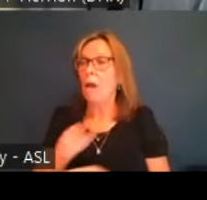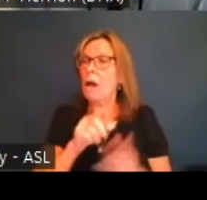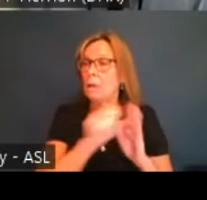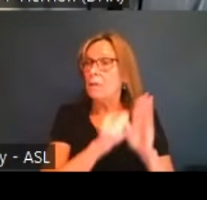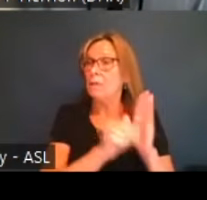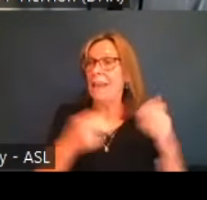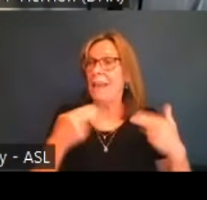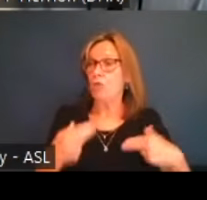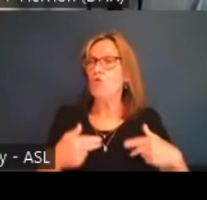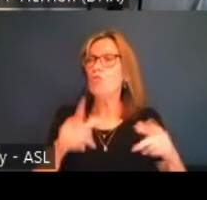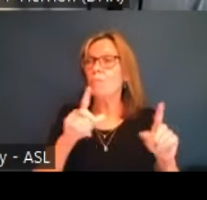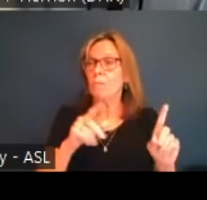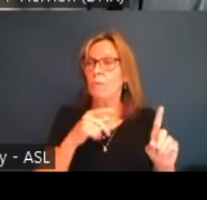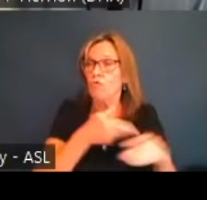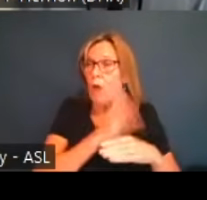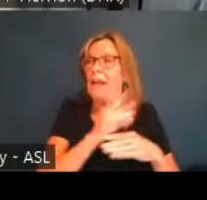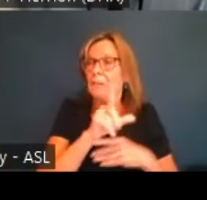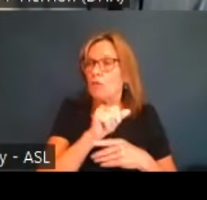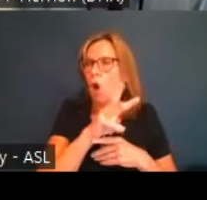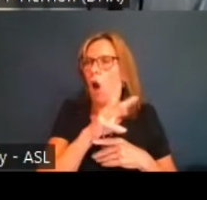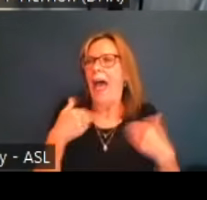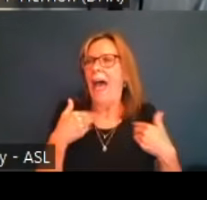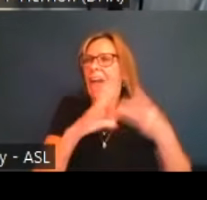trained guide, hearing, and service dogs, it does not then